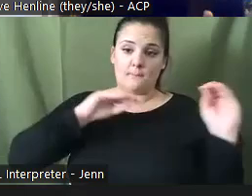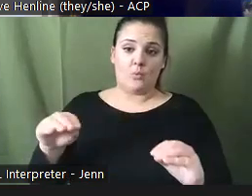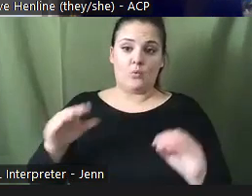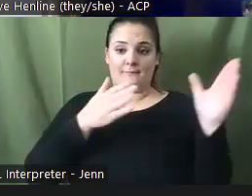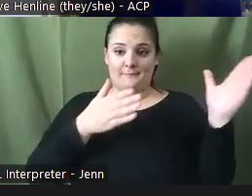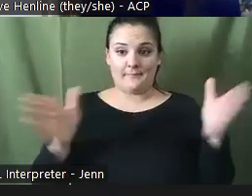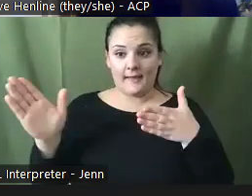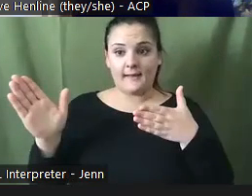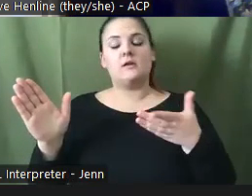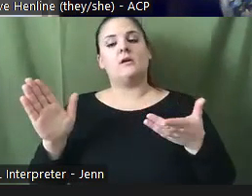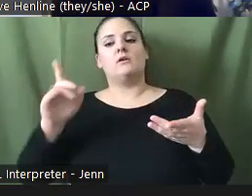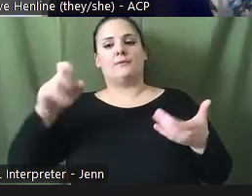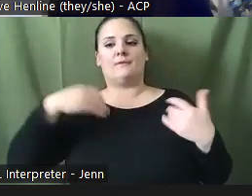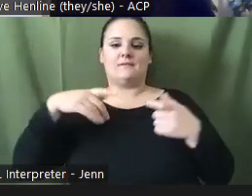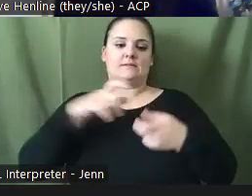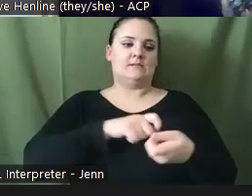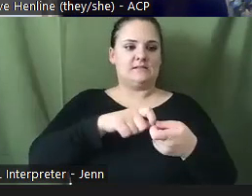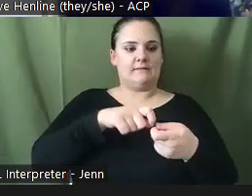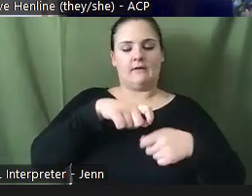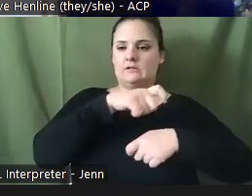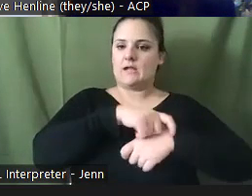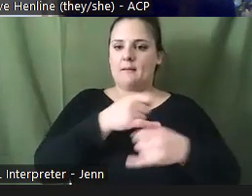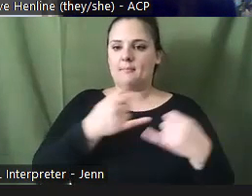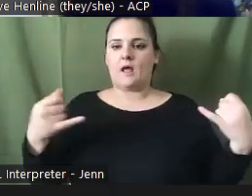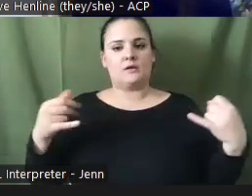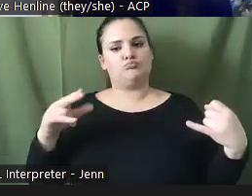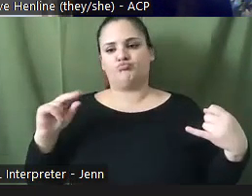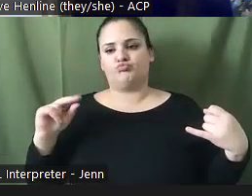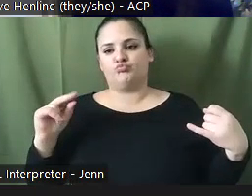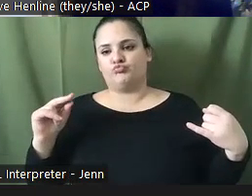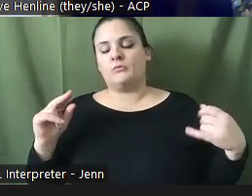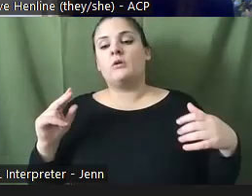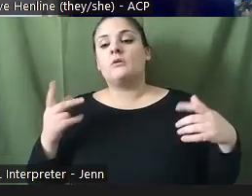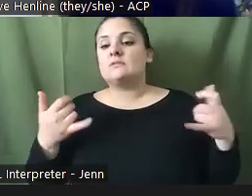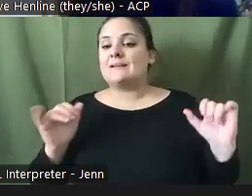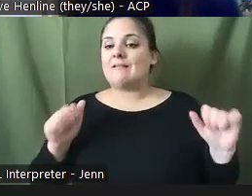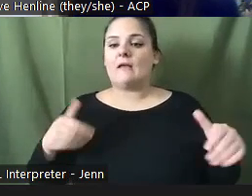any sort of timeline for when that happens. You can still apply for the program with the